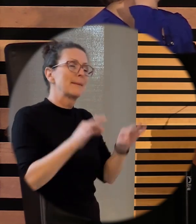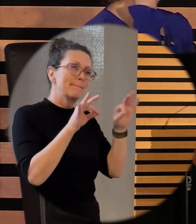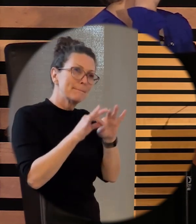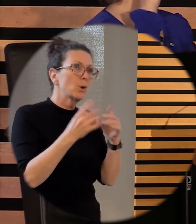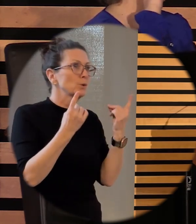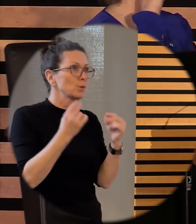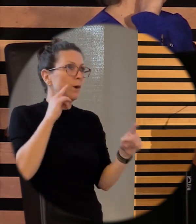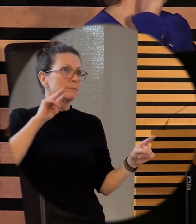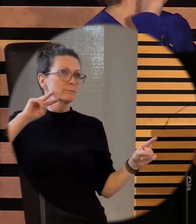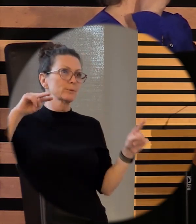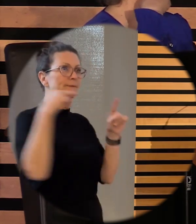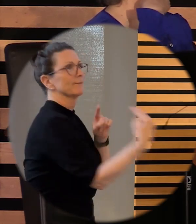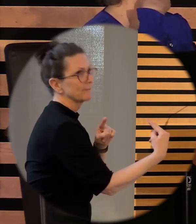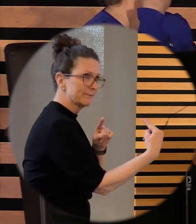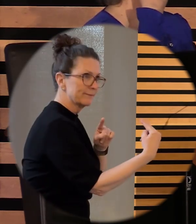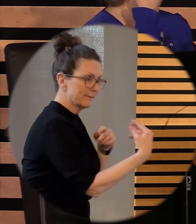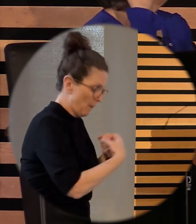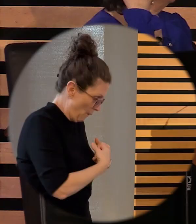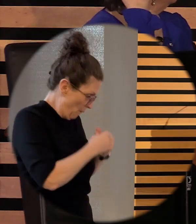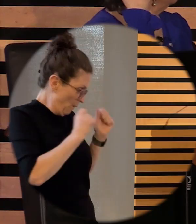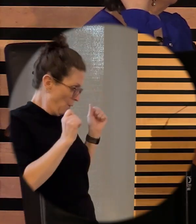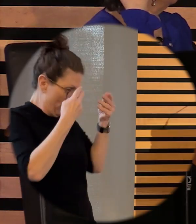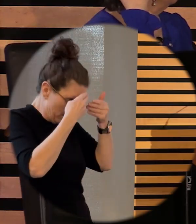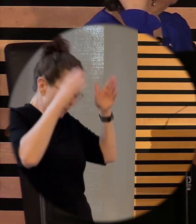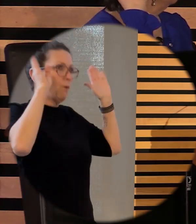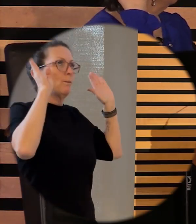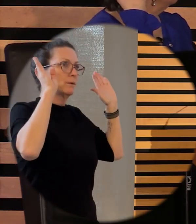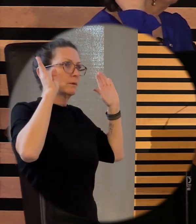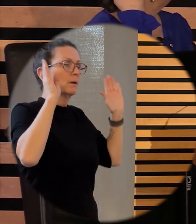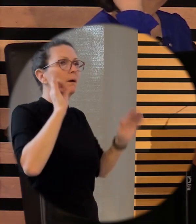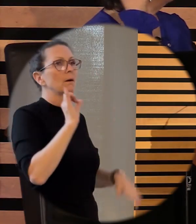of another person with an open heart and an open mind to learn about an experience that you have